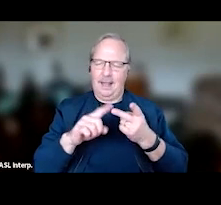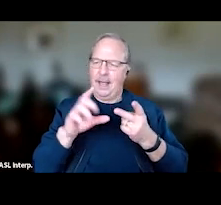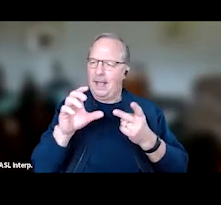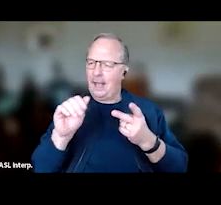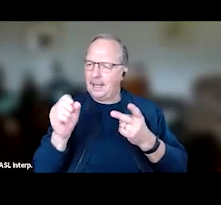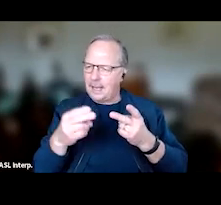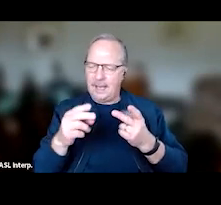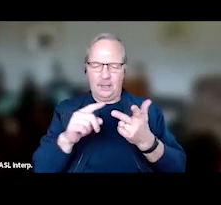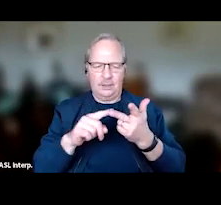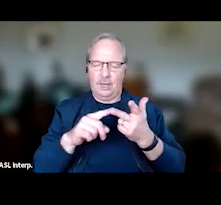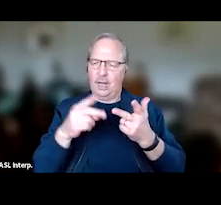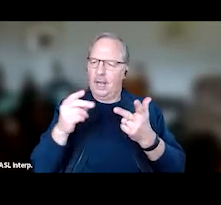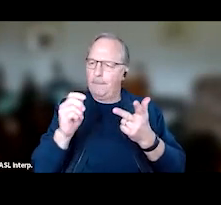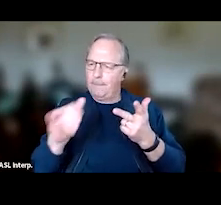I'm not all hip to all of those things,